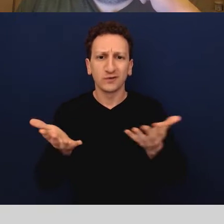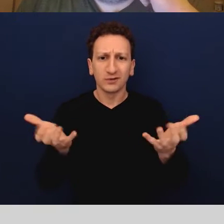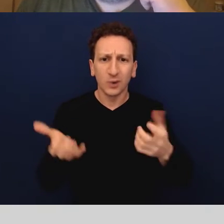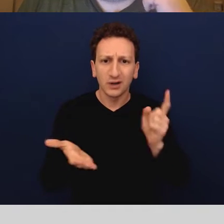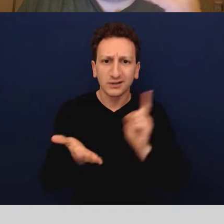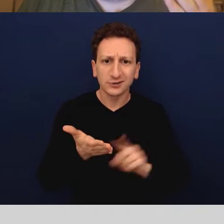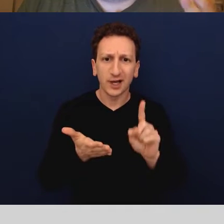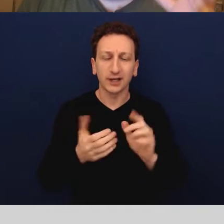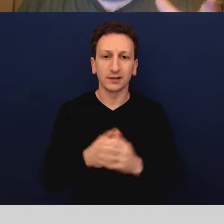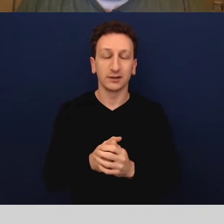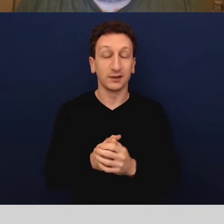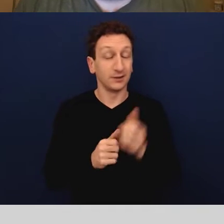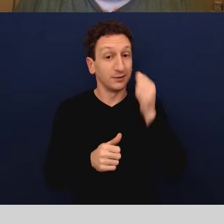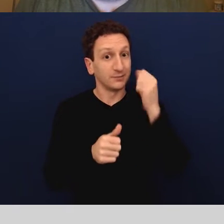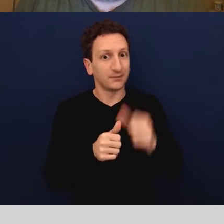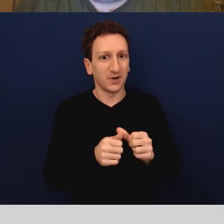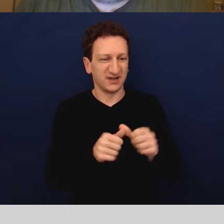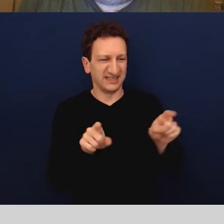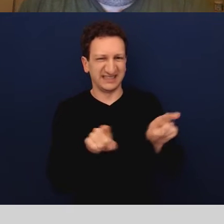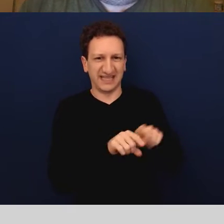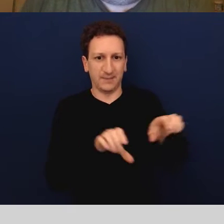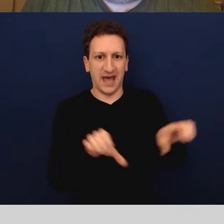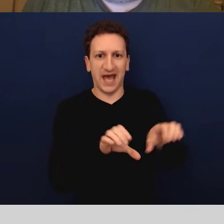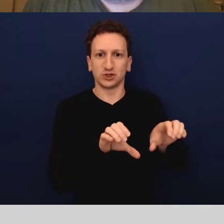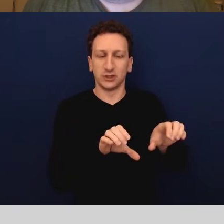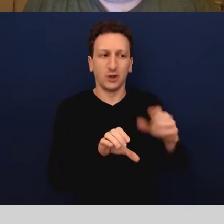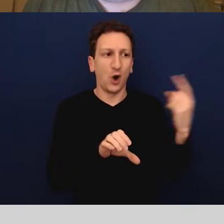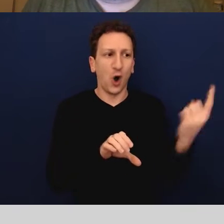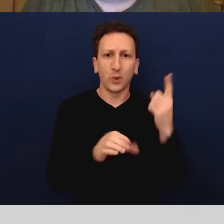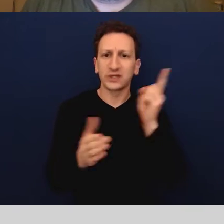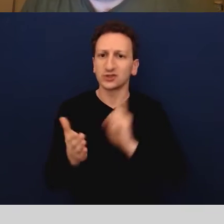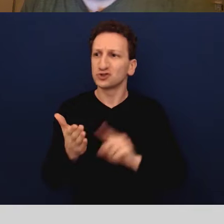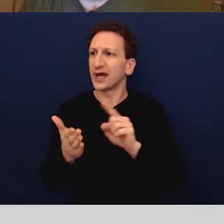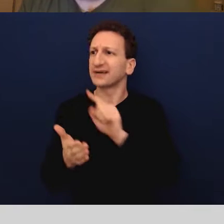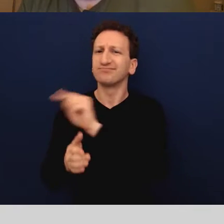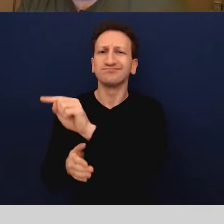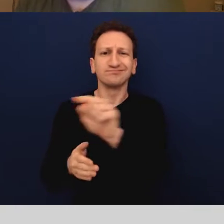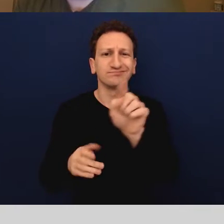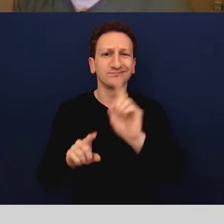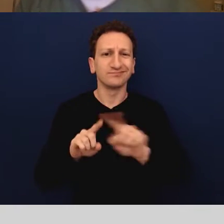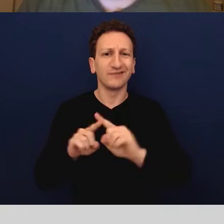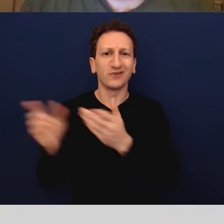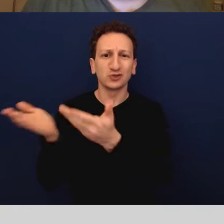We want to do the same thing. We wanna check whether the certificate is valid for all these different sorts of services.